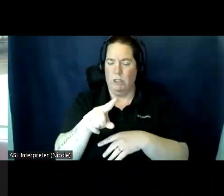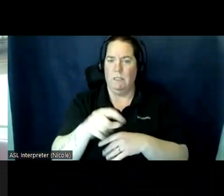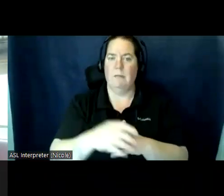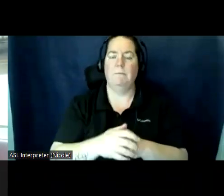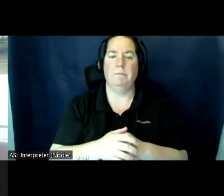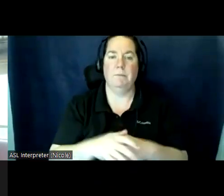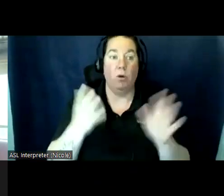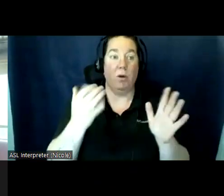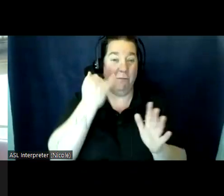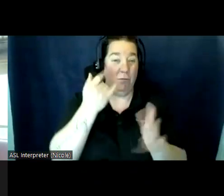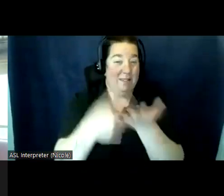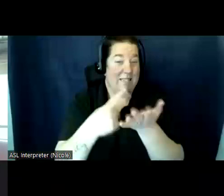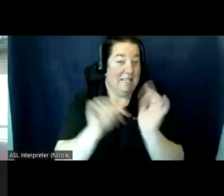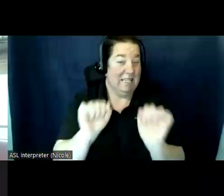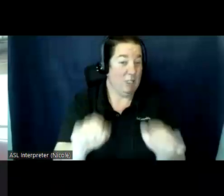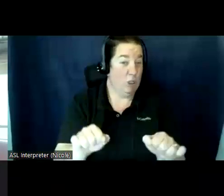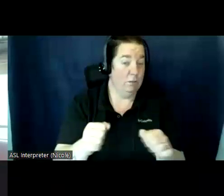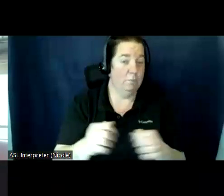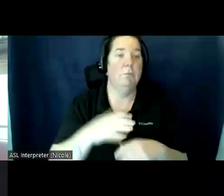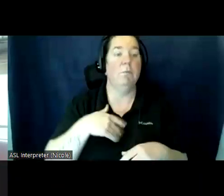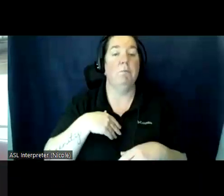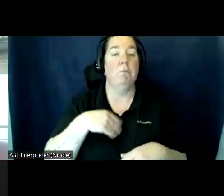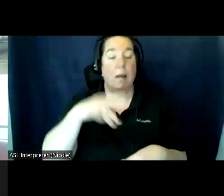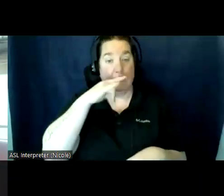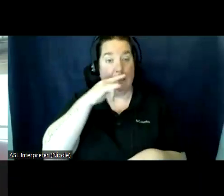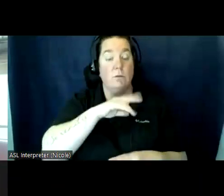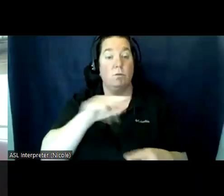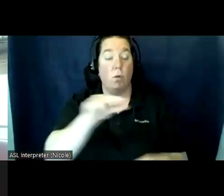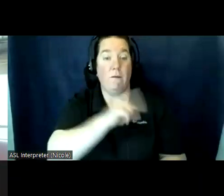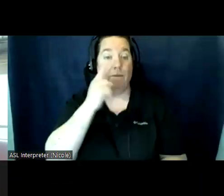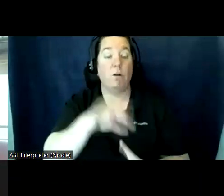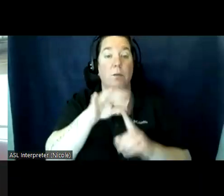be addressed today. My kid was qualified for special education under the visual impairment